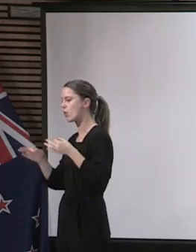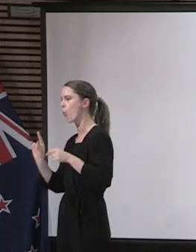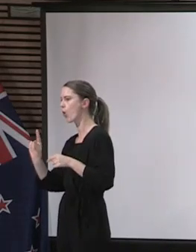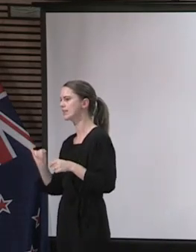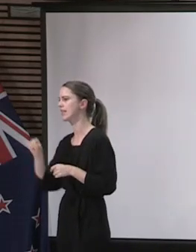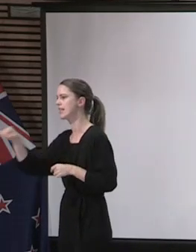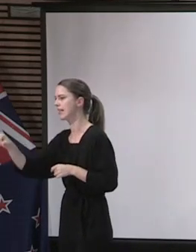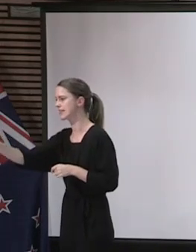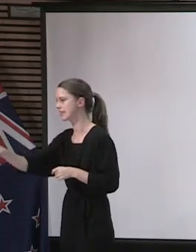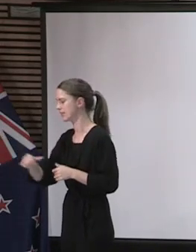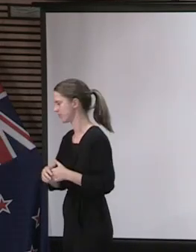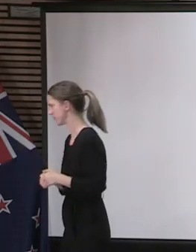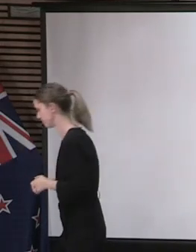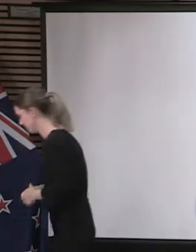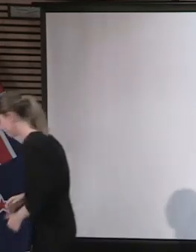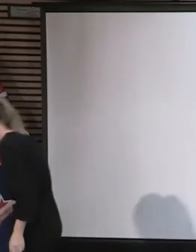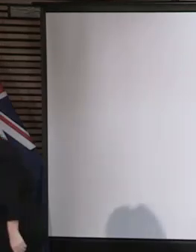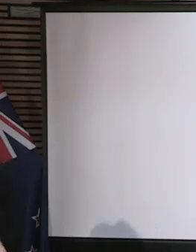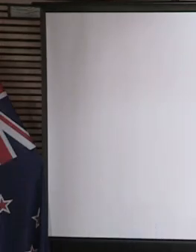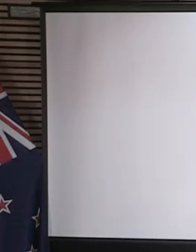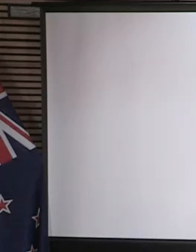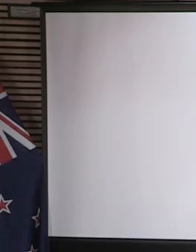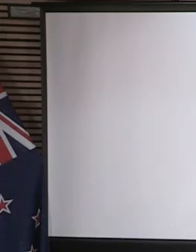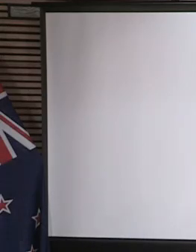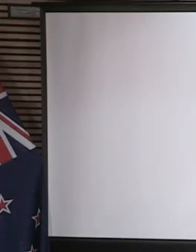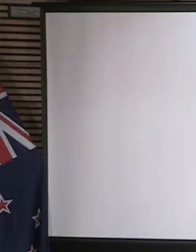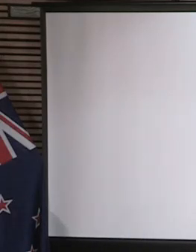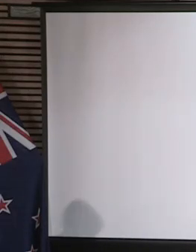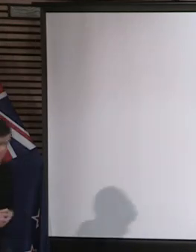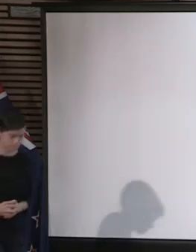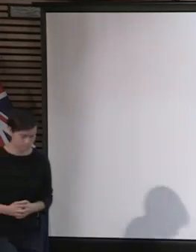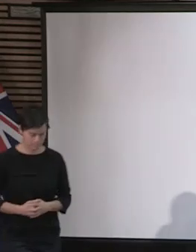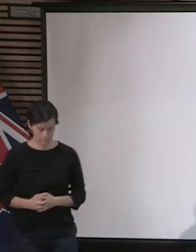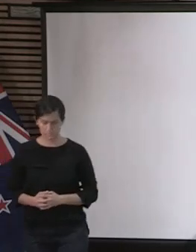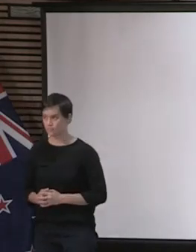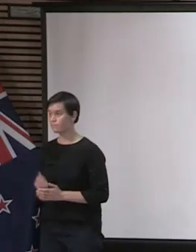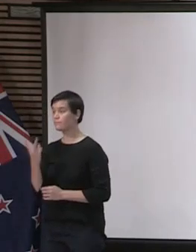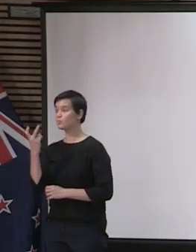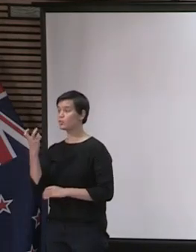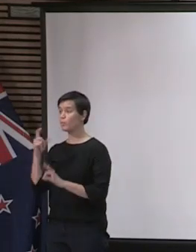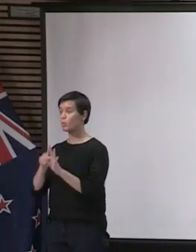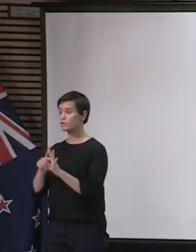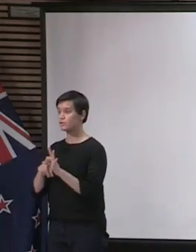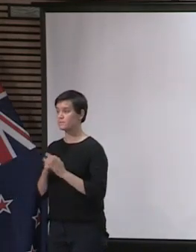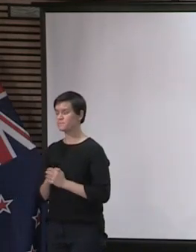also to our advice about whether or not to move further beyond Level 3. PRIME MINISTER JACINDA ARDERN: